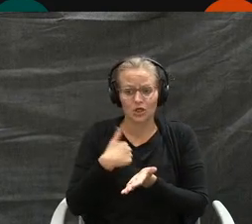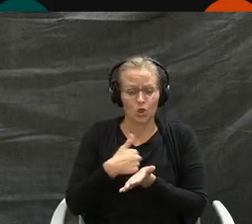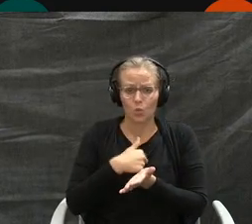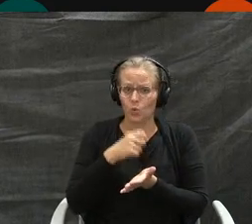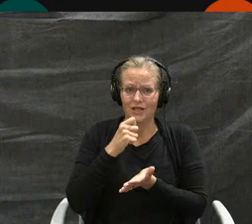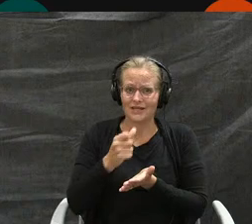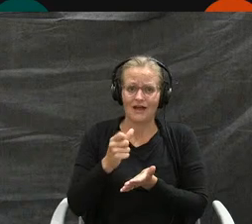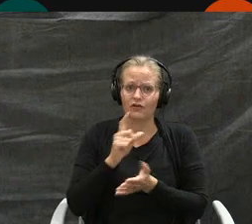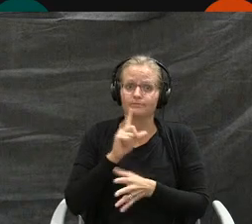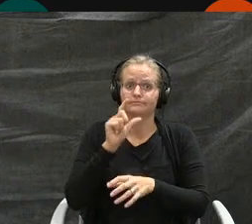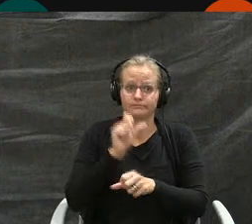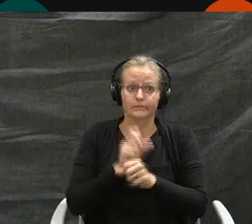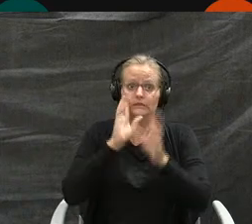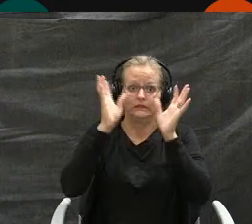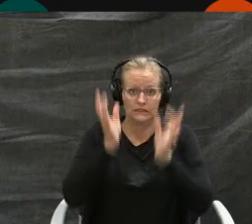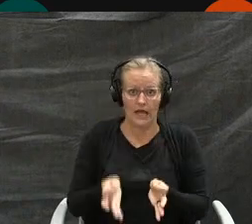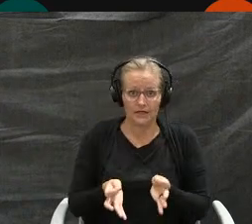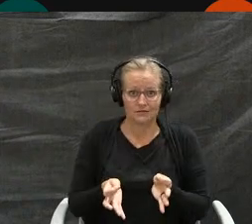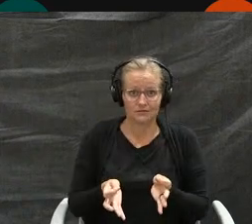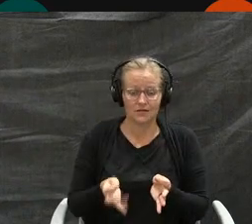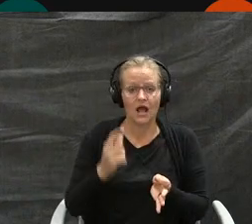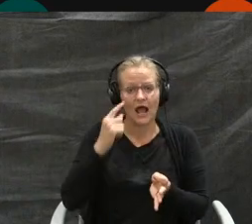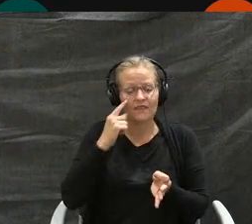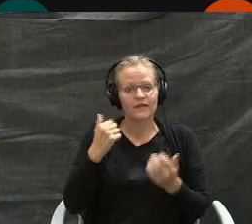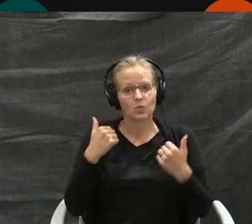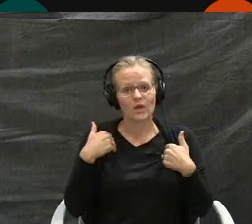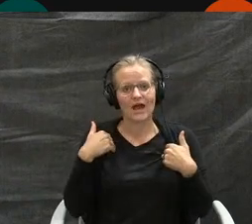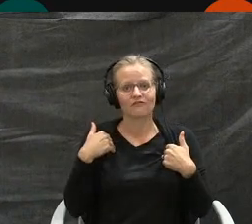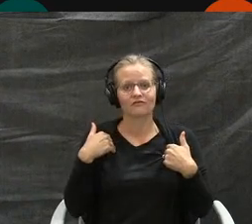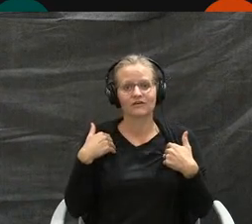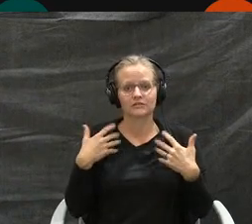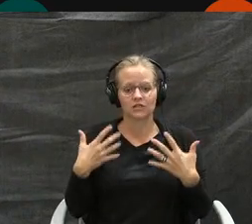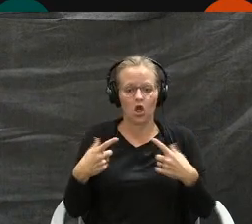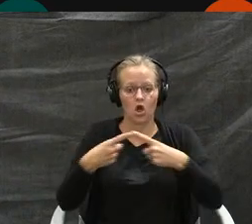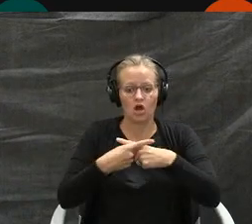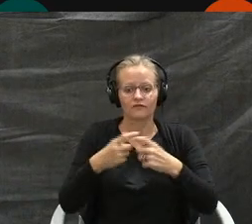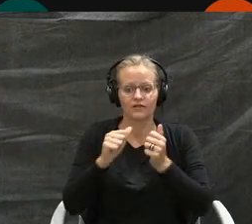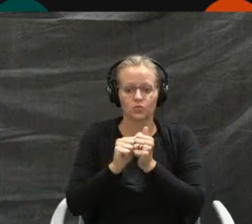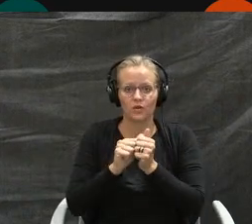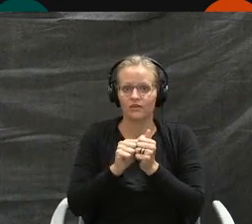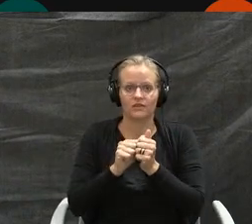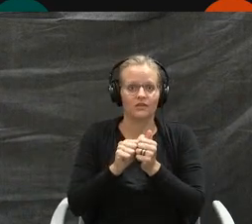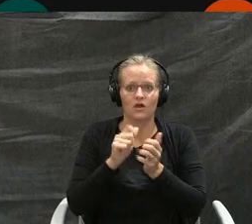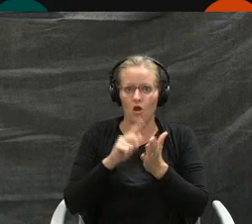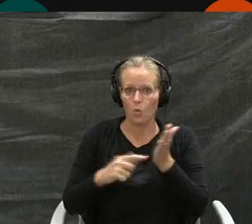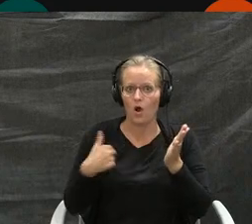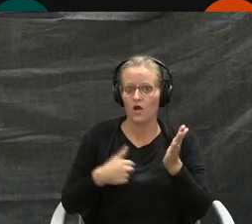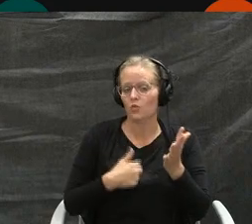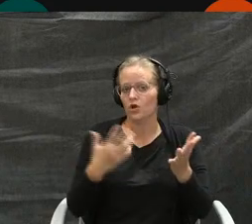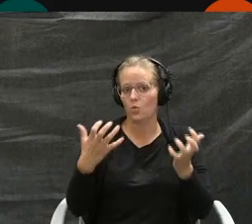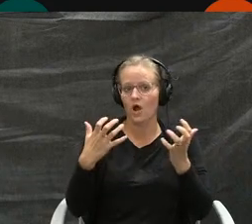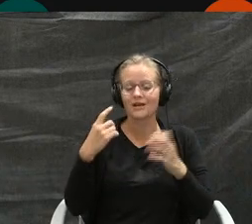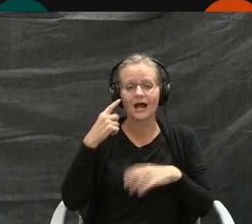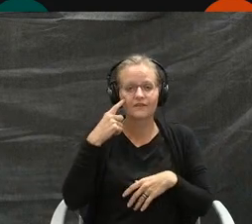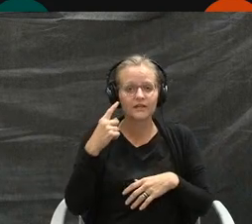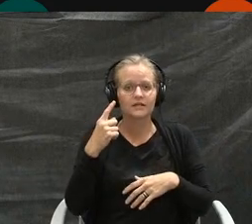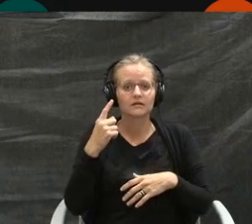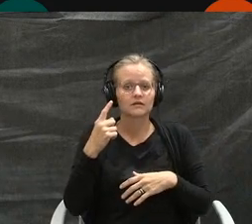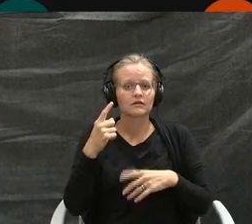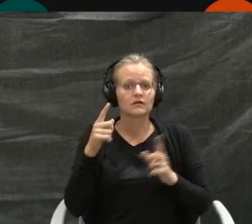it. I think I think we there's there's mixed feelings about how that should work. I think you've heard some. Some people indicate